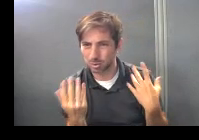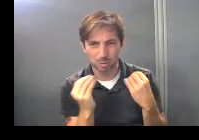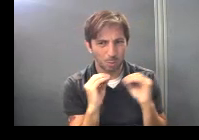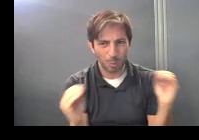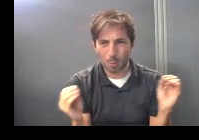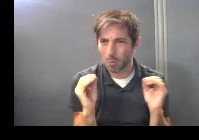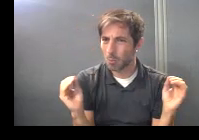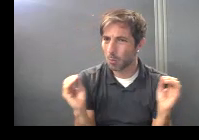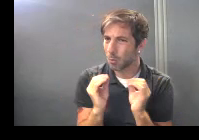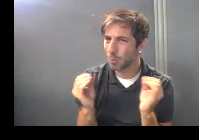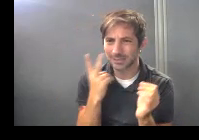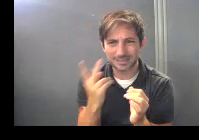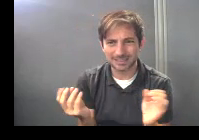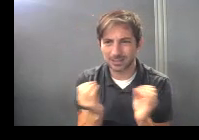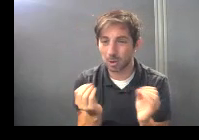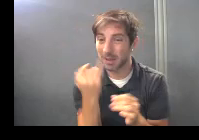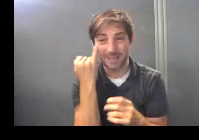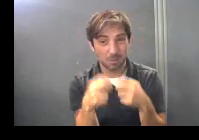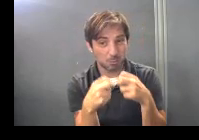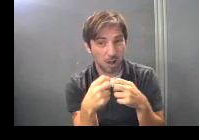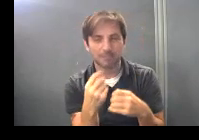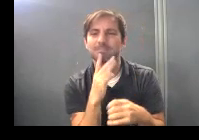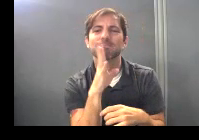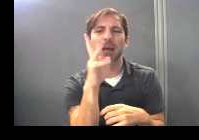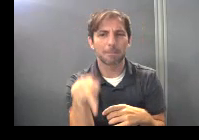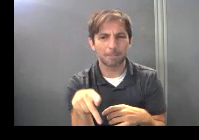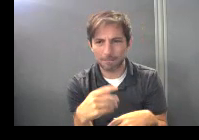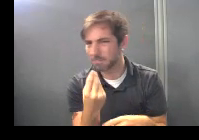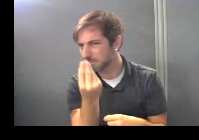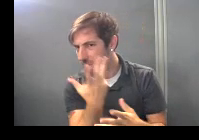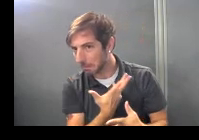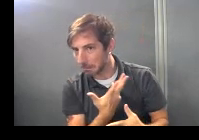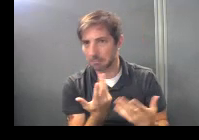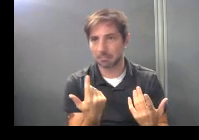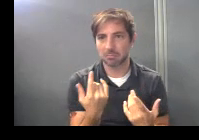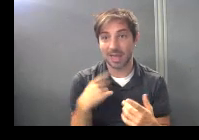IF THERE ARE PROBLEMS, LET ME KNOW. I PULLED UP THE CHAT SO I CAN SEE THAT.